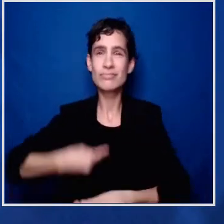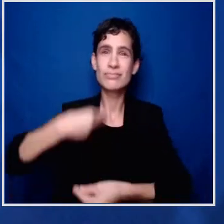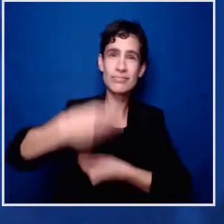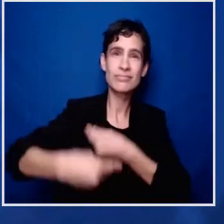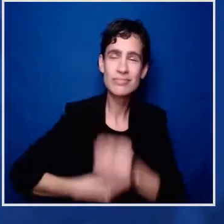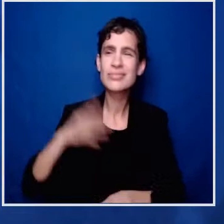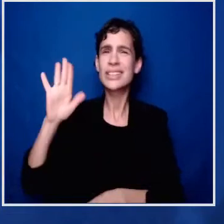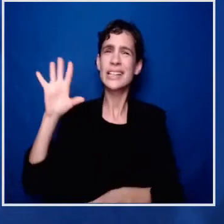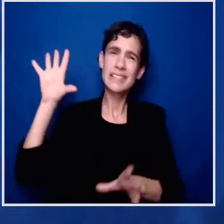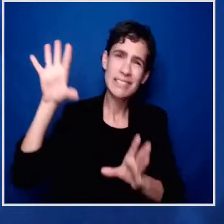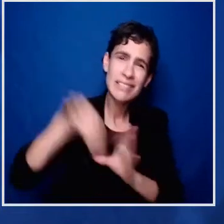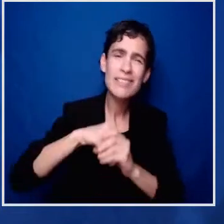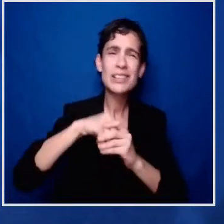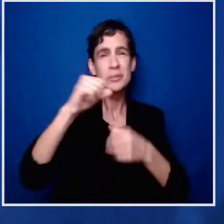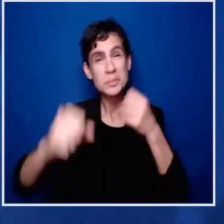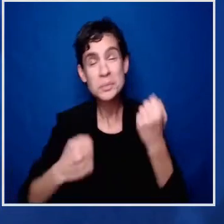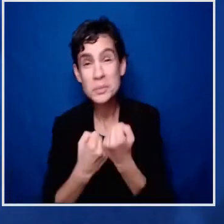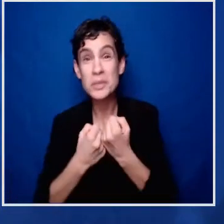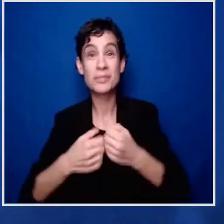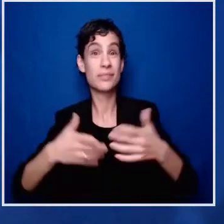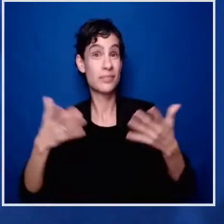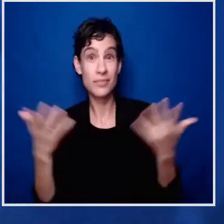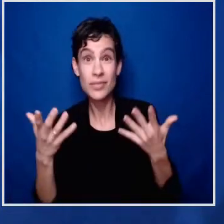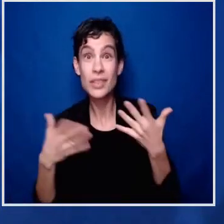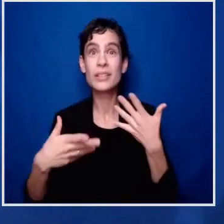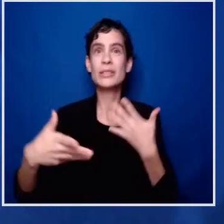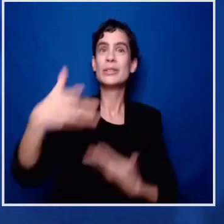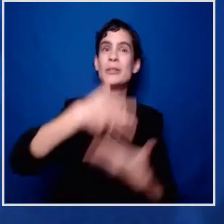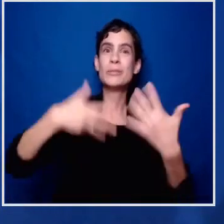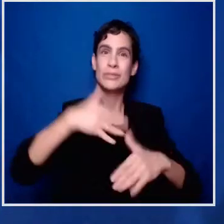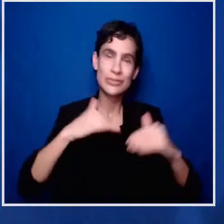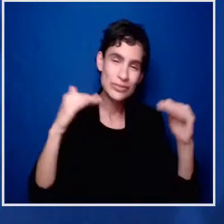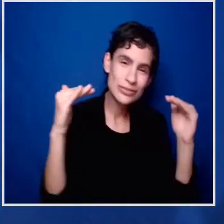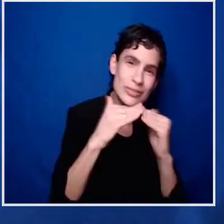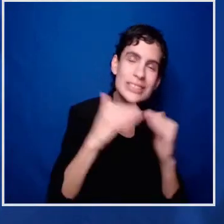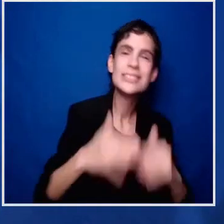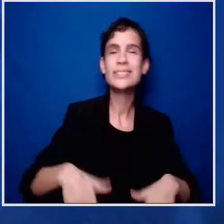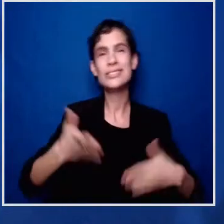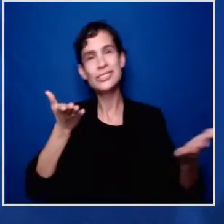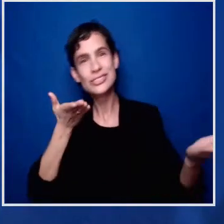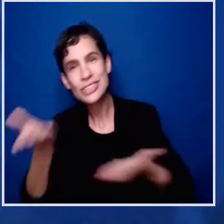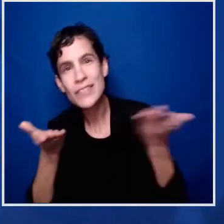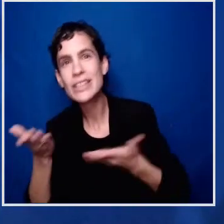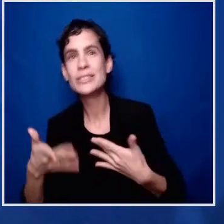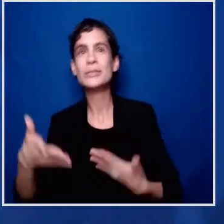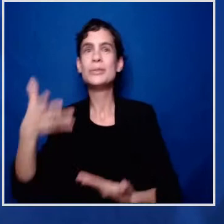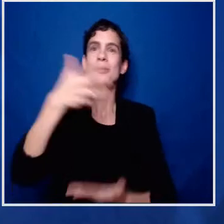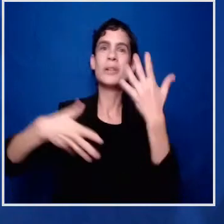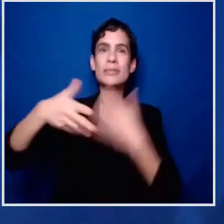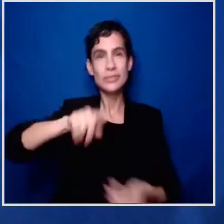SERVICE, AND SOCIAL CHANGE.